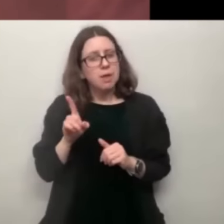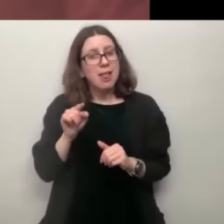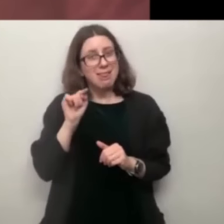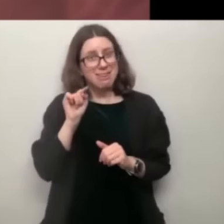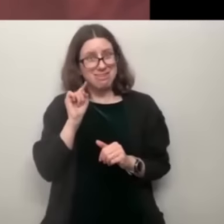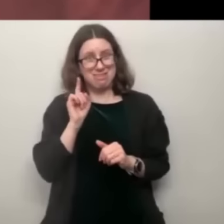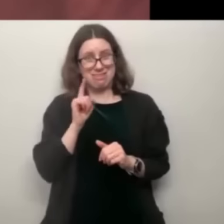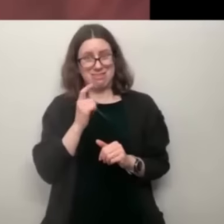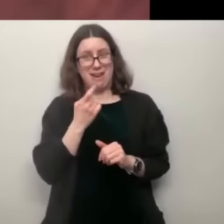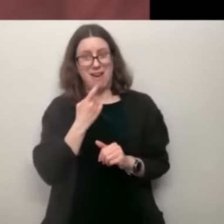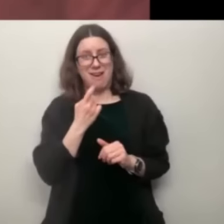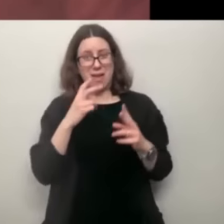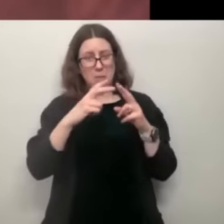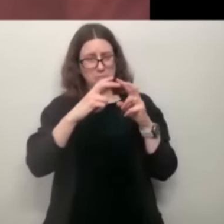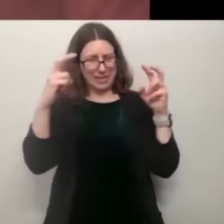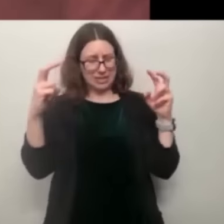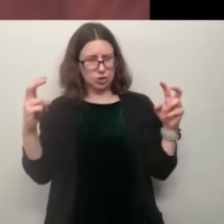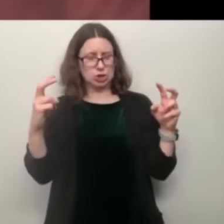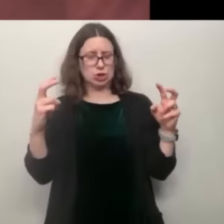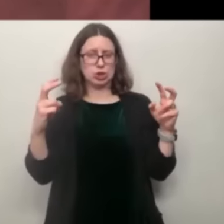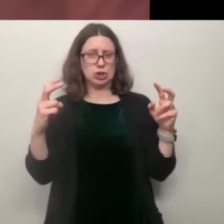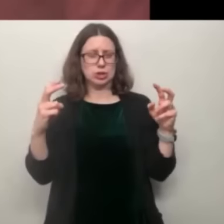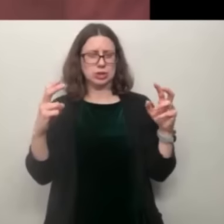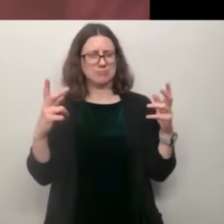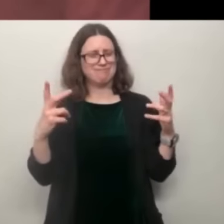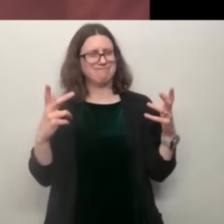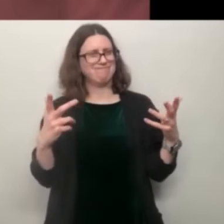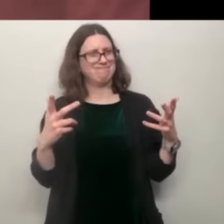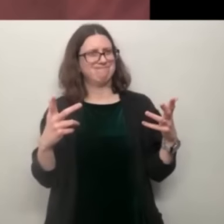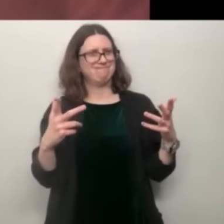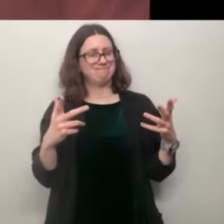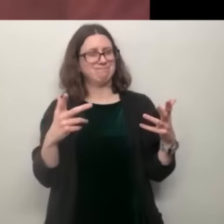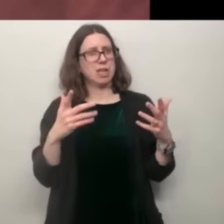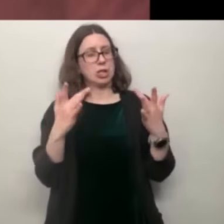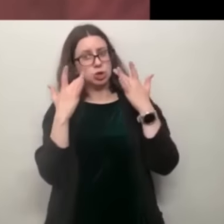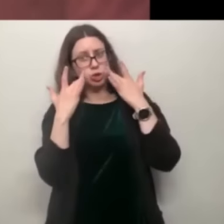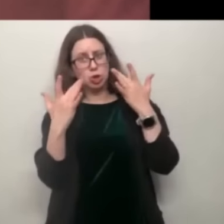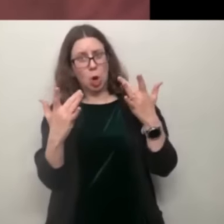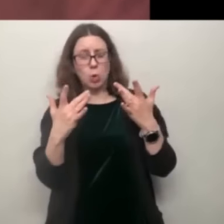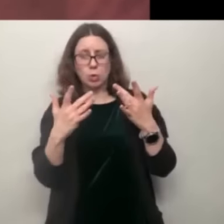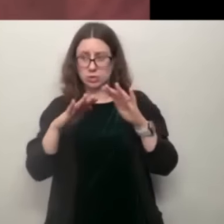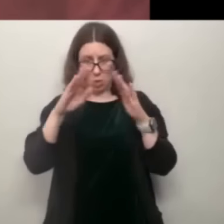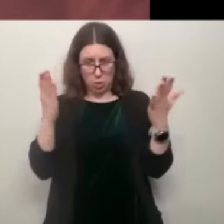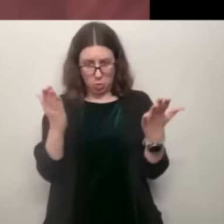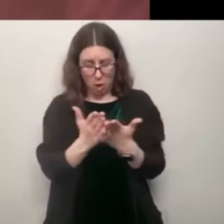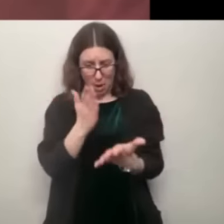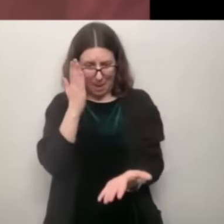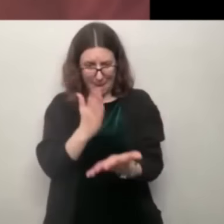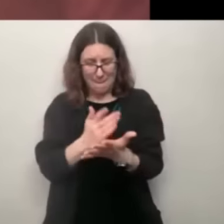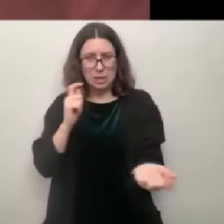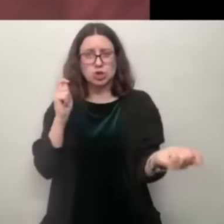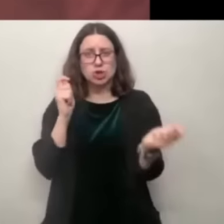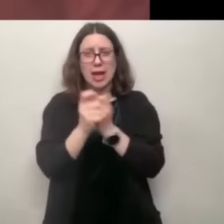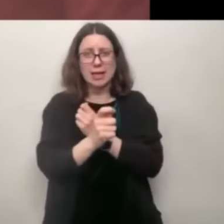to me about the idea of something irrevocably changed. It draws on the 10th book of Milton's "Paradise Lost"